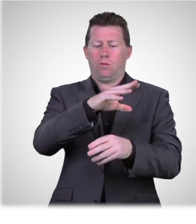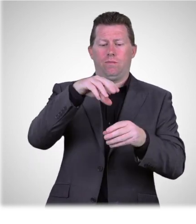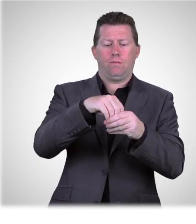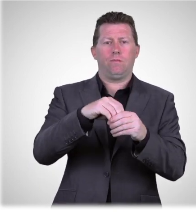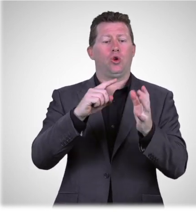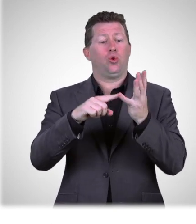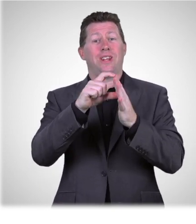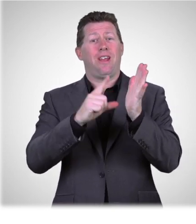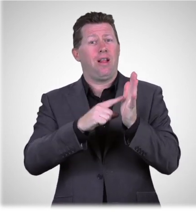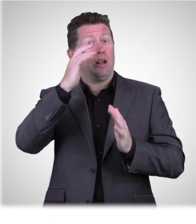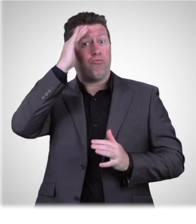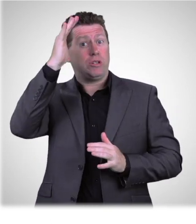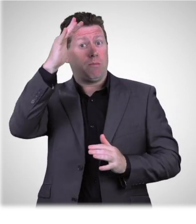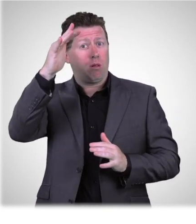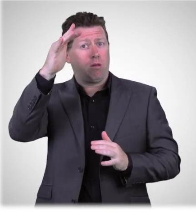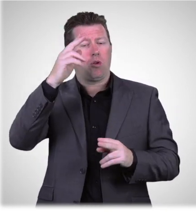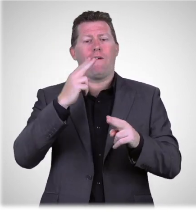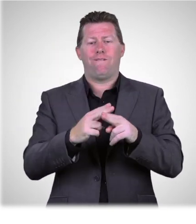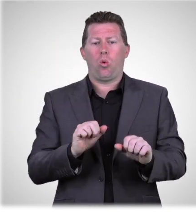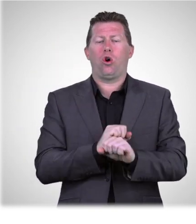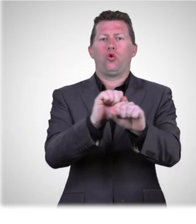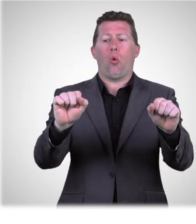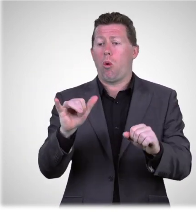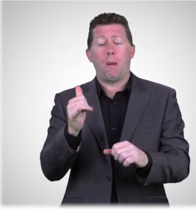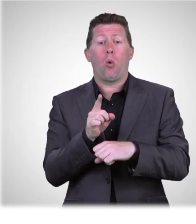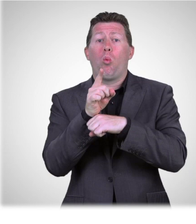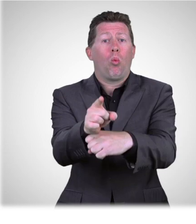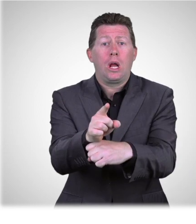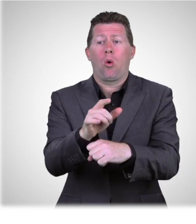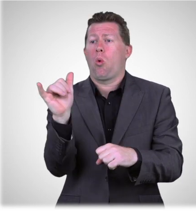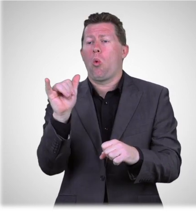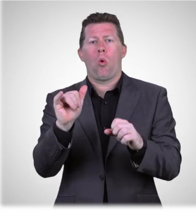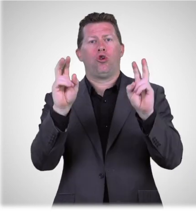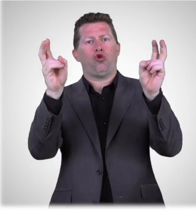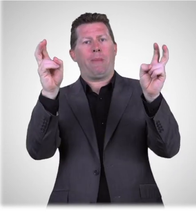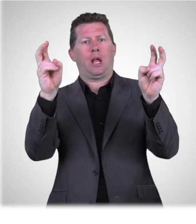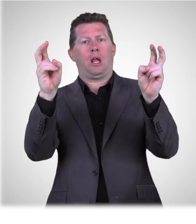Universal Design for Learning into the design of your weekly or topic level course content.